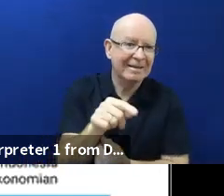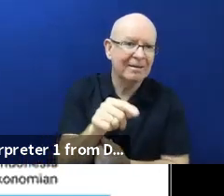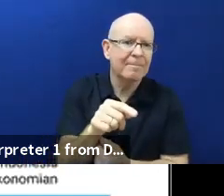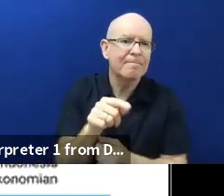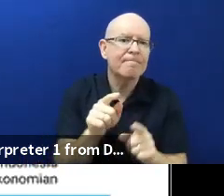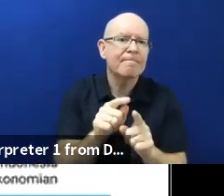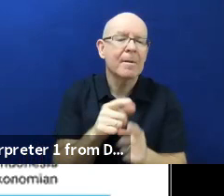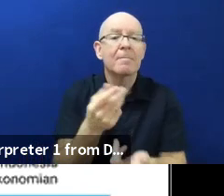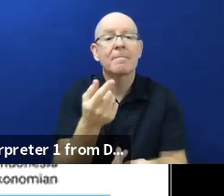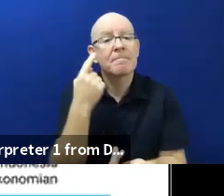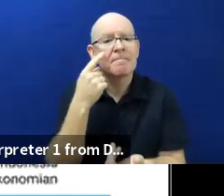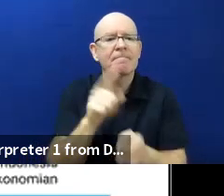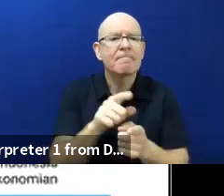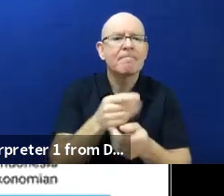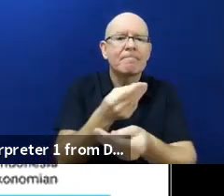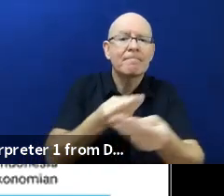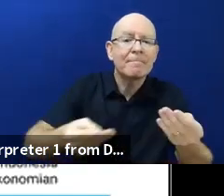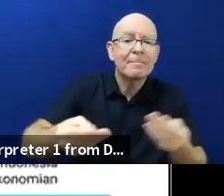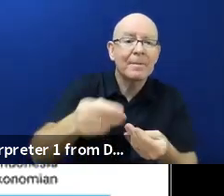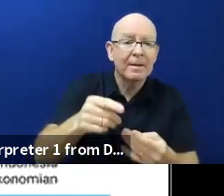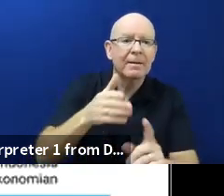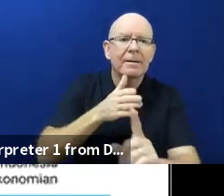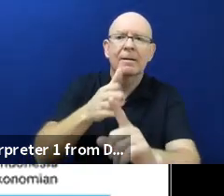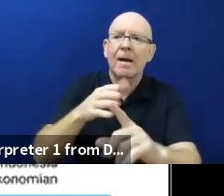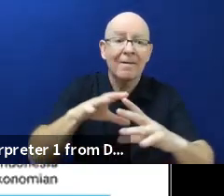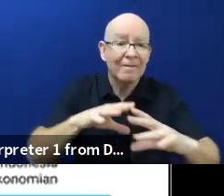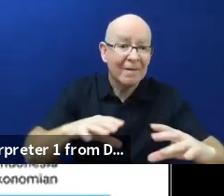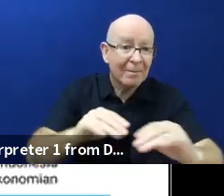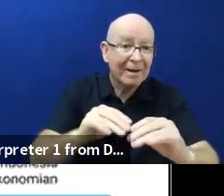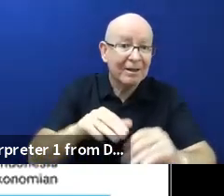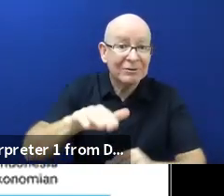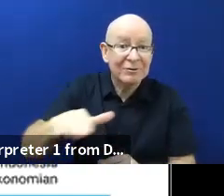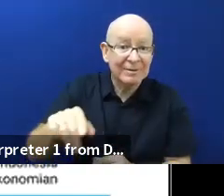cash transfer or concession will do it all, you really need also community-based organisation